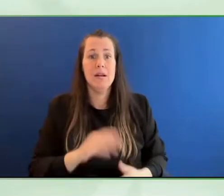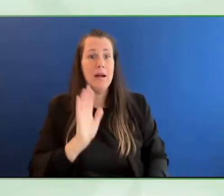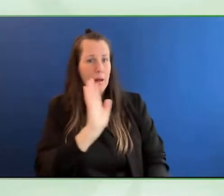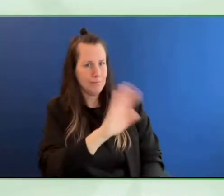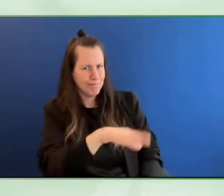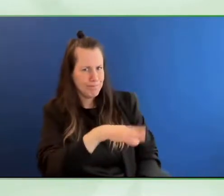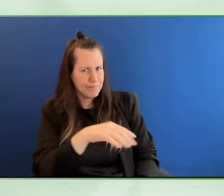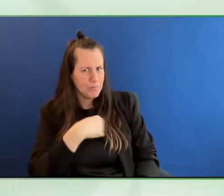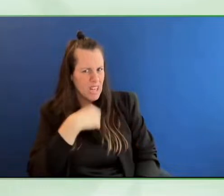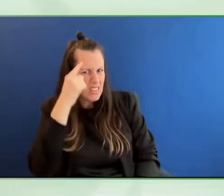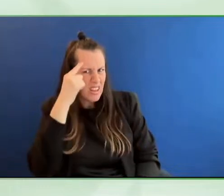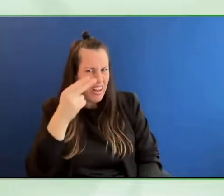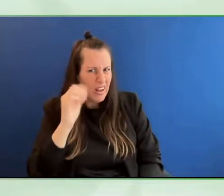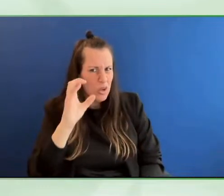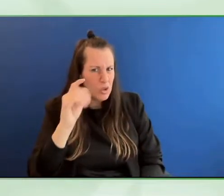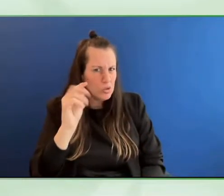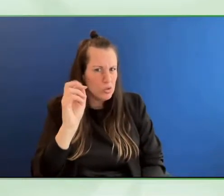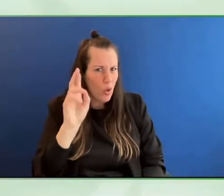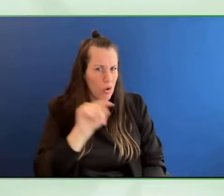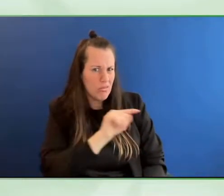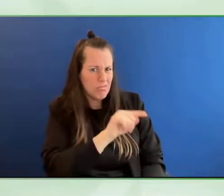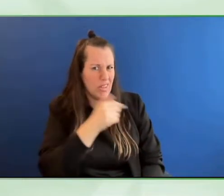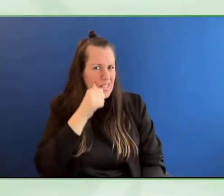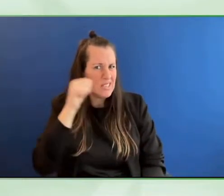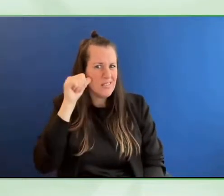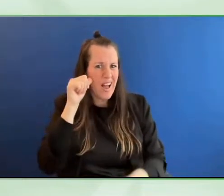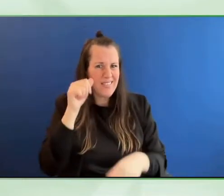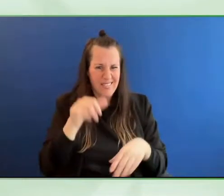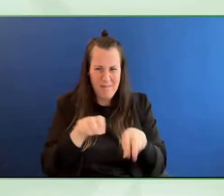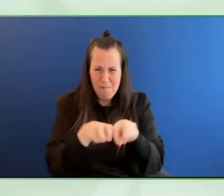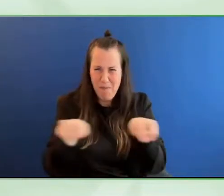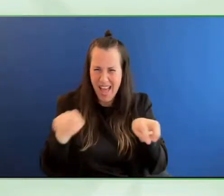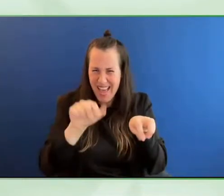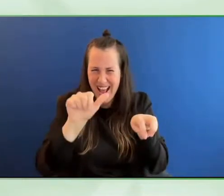What we really want to make sure though is that the community we are trained on how to